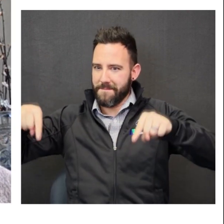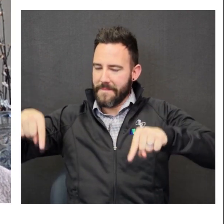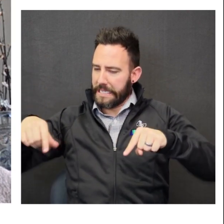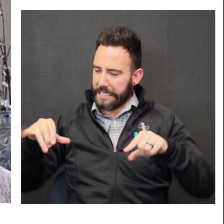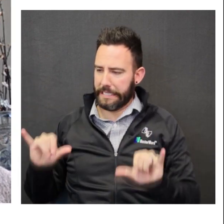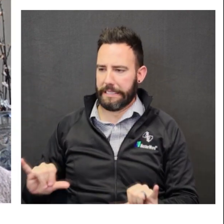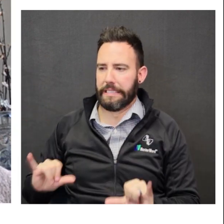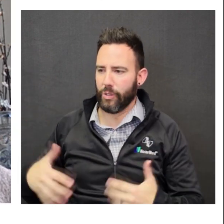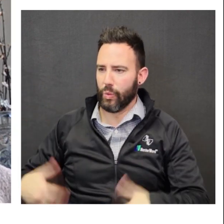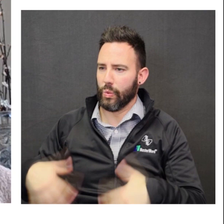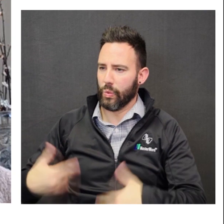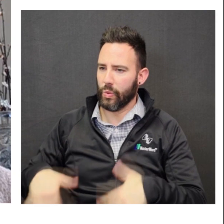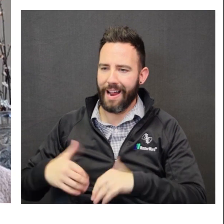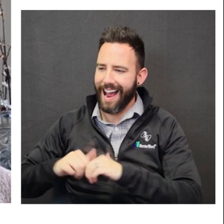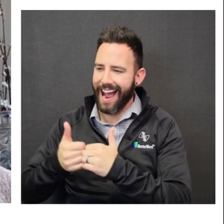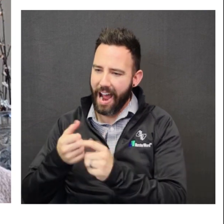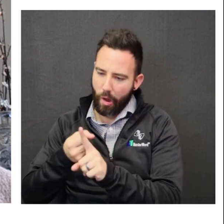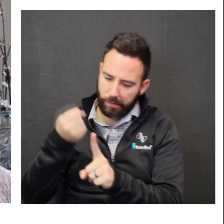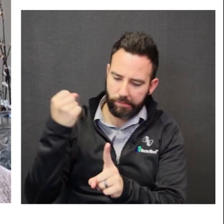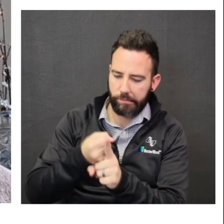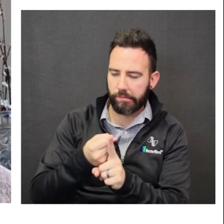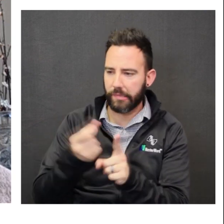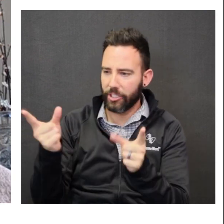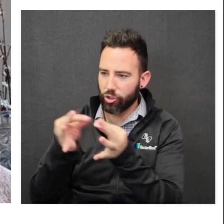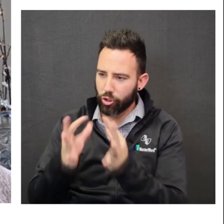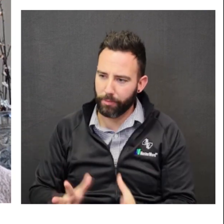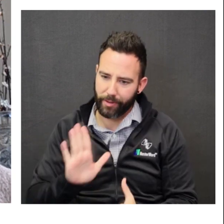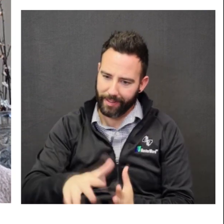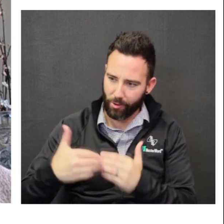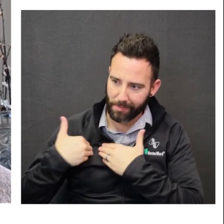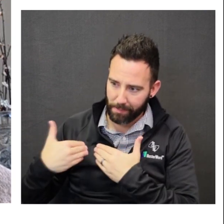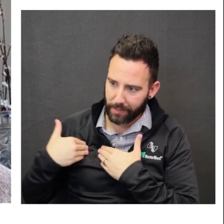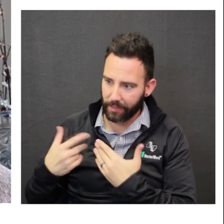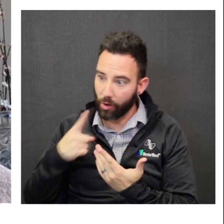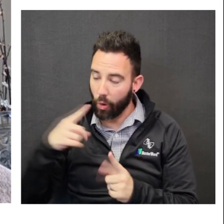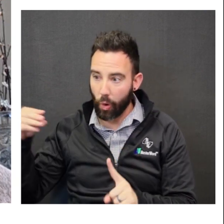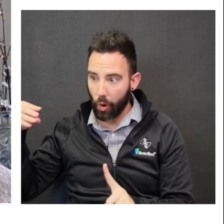at the same time. How do you see this change the role of the interpreter or highlight the role of the